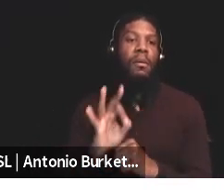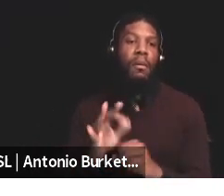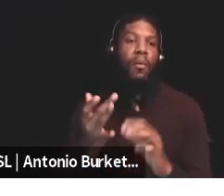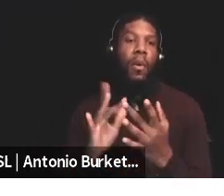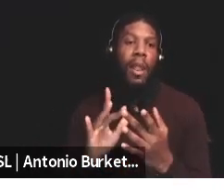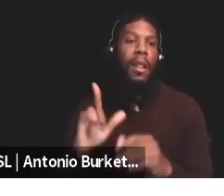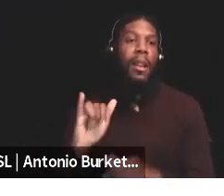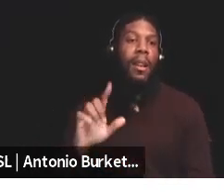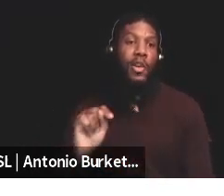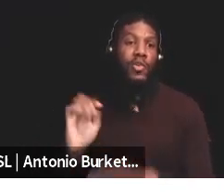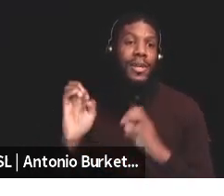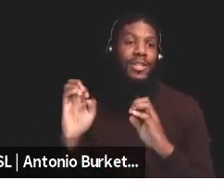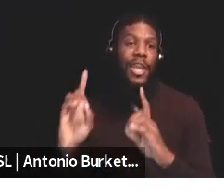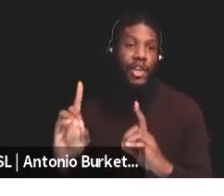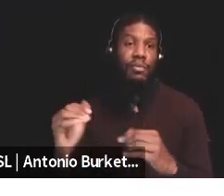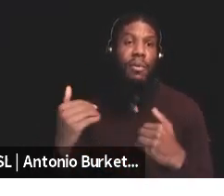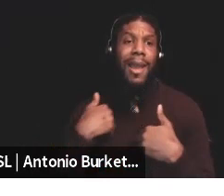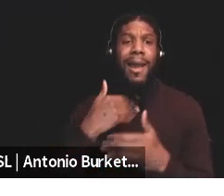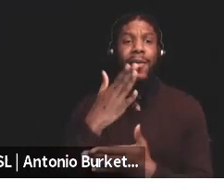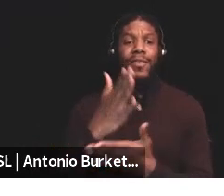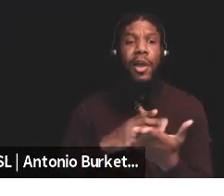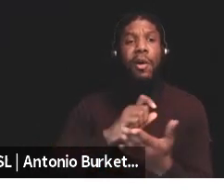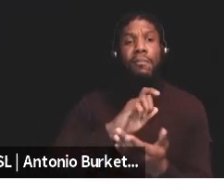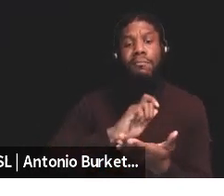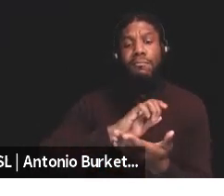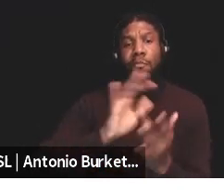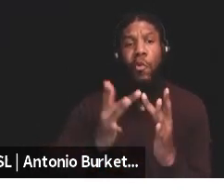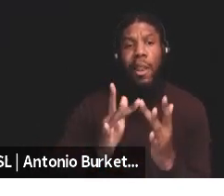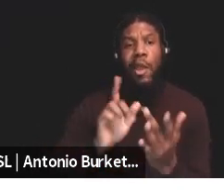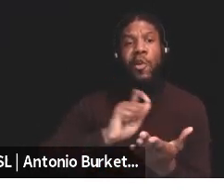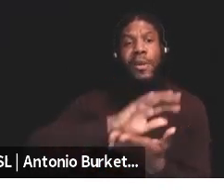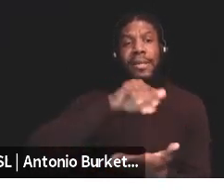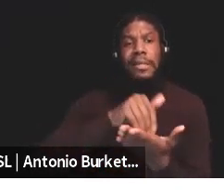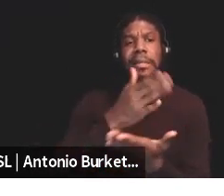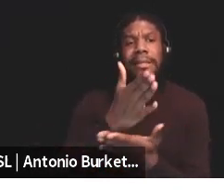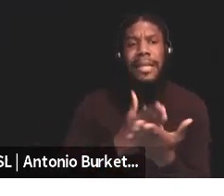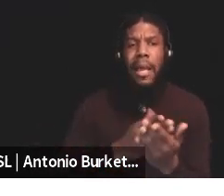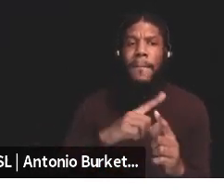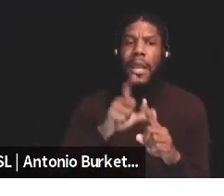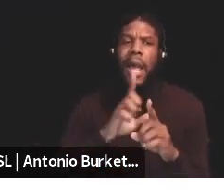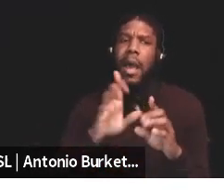They have some writing center folx, but isn't geared specifically towards them. I'm working on